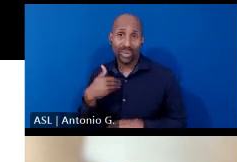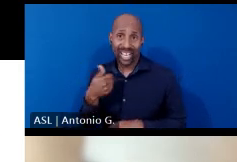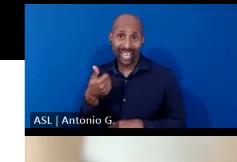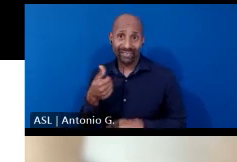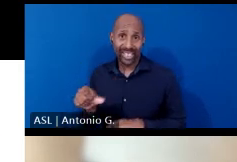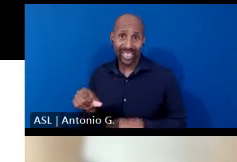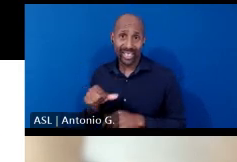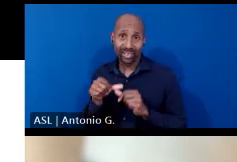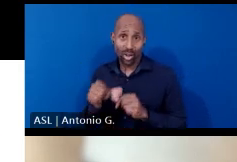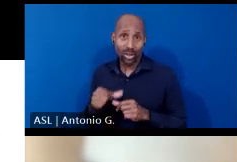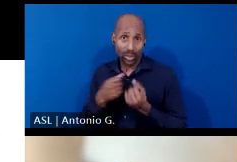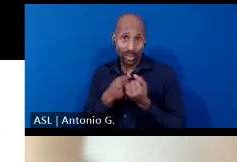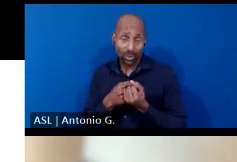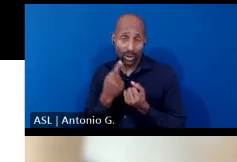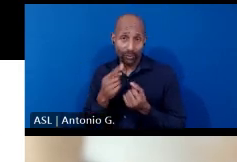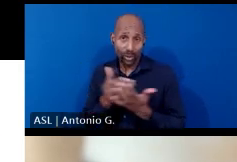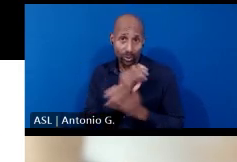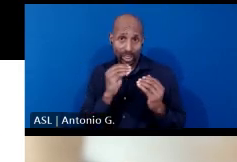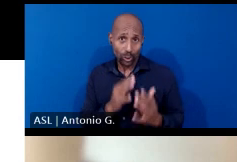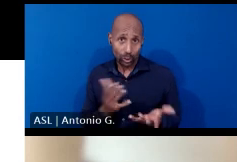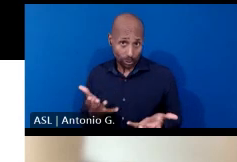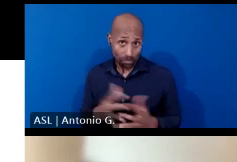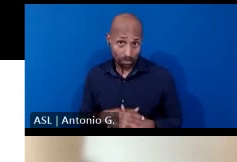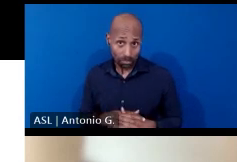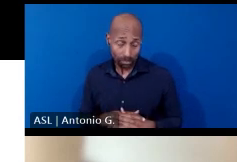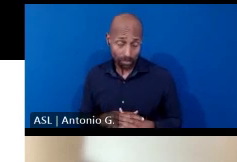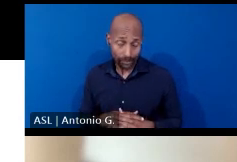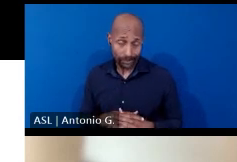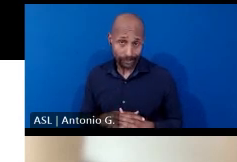teachers or is that something that you're all working on?